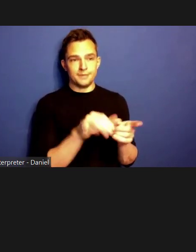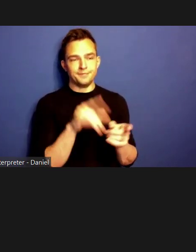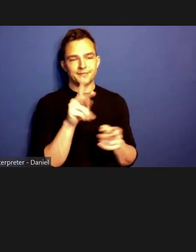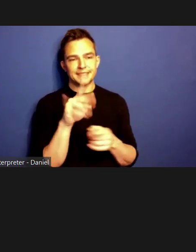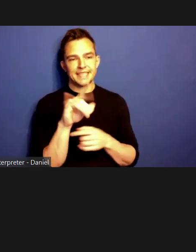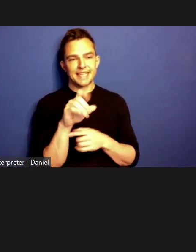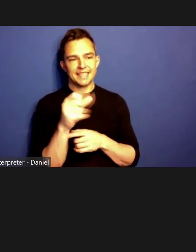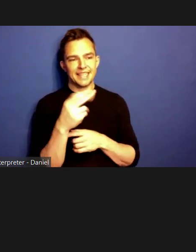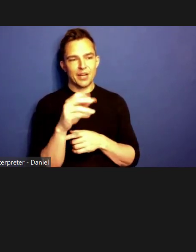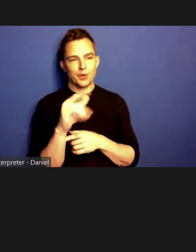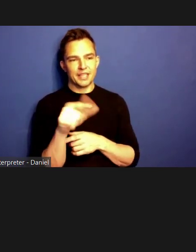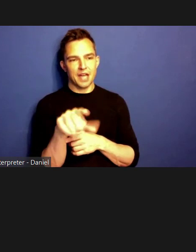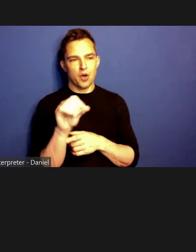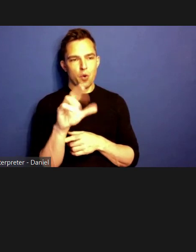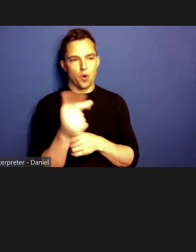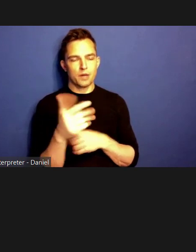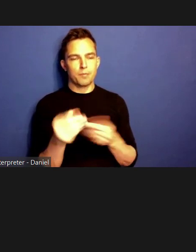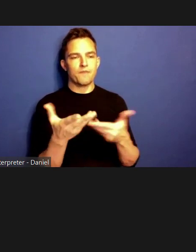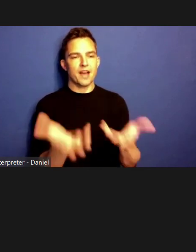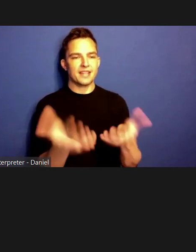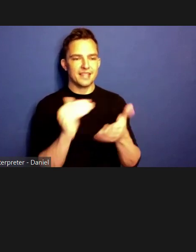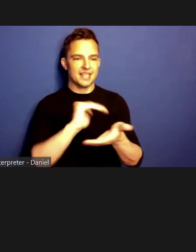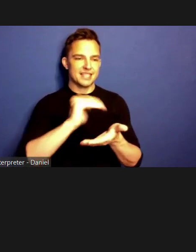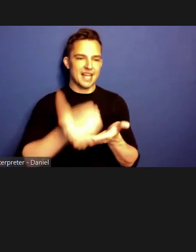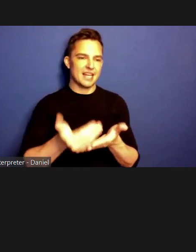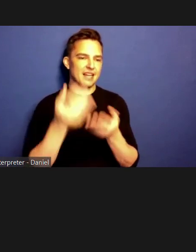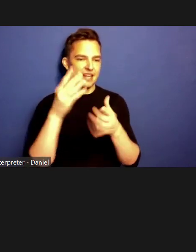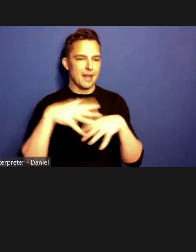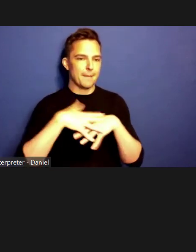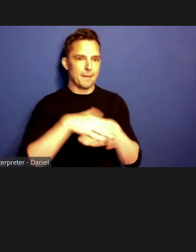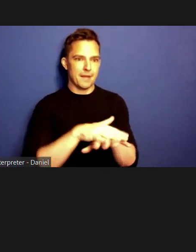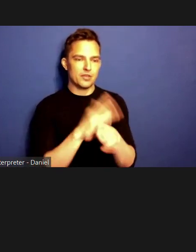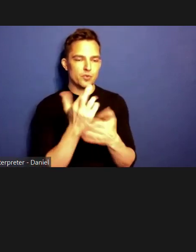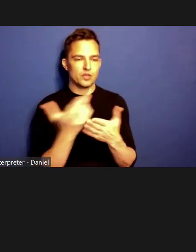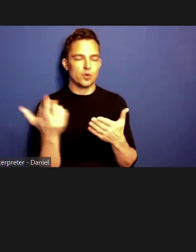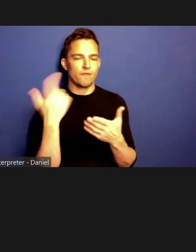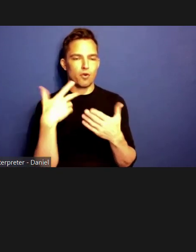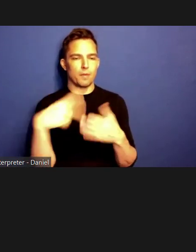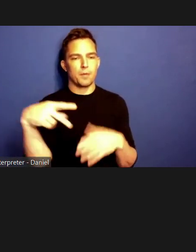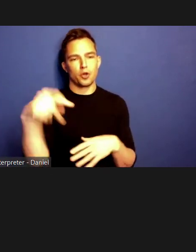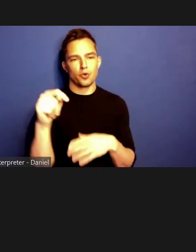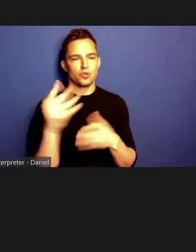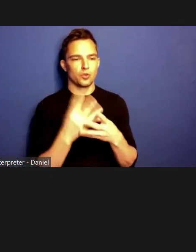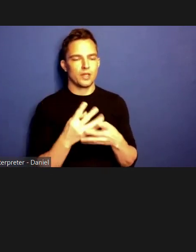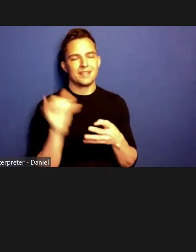implementation resources for screening, just like we do with